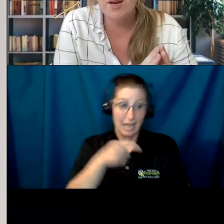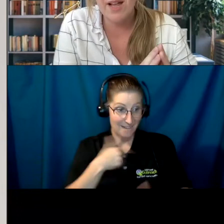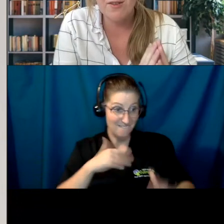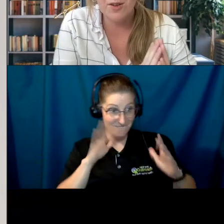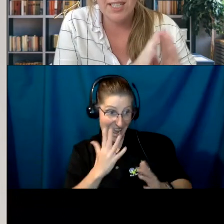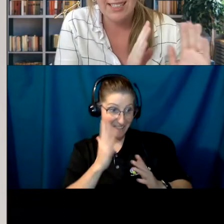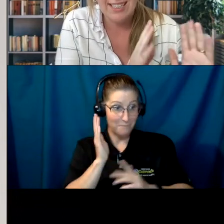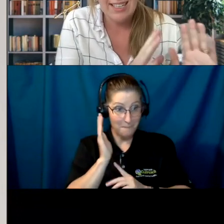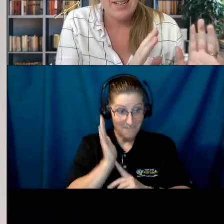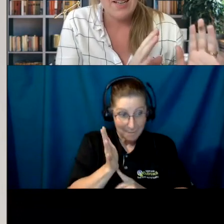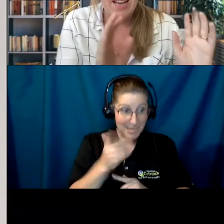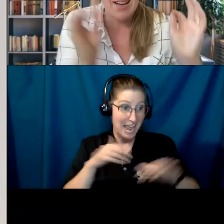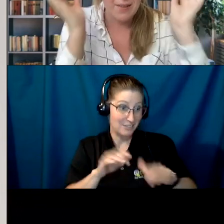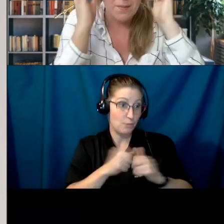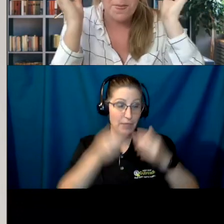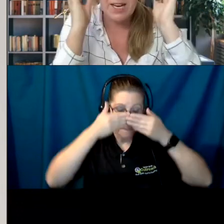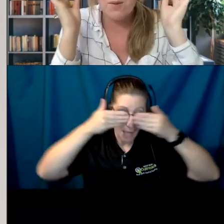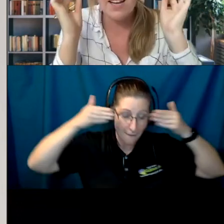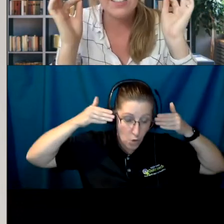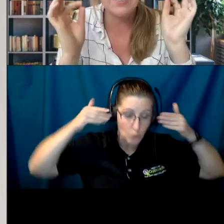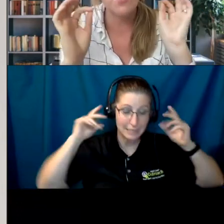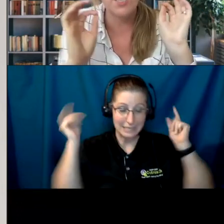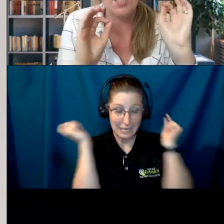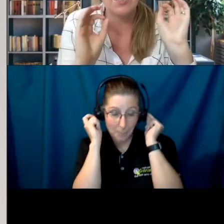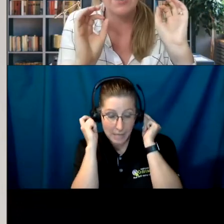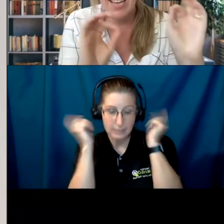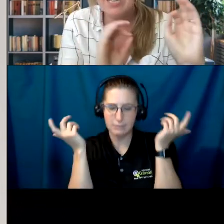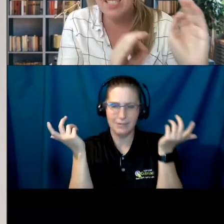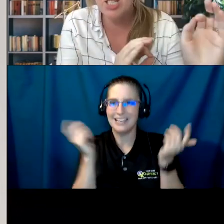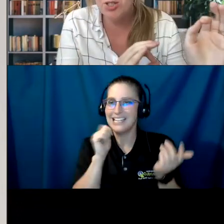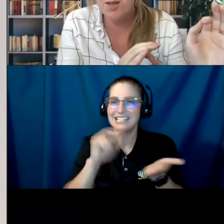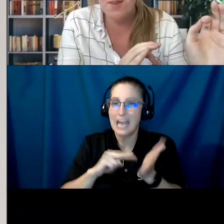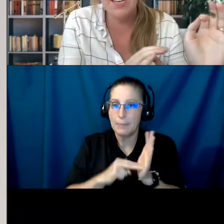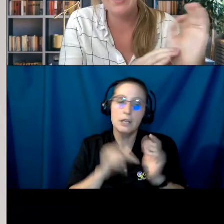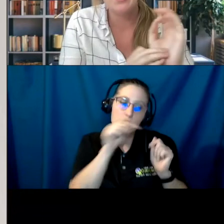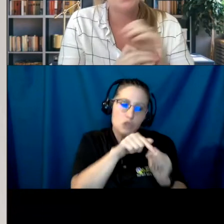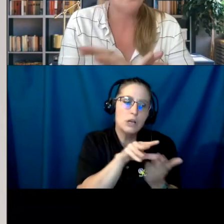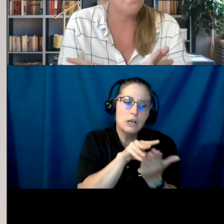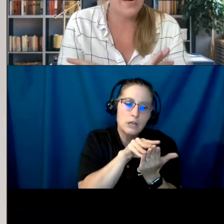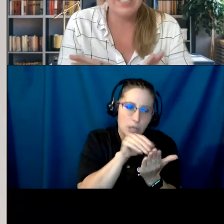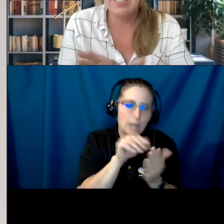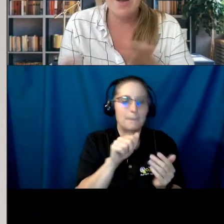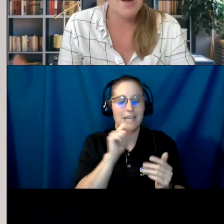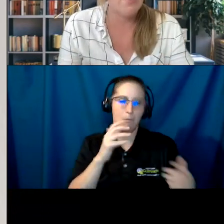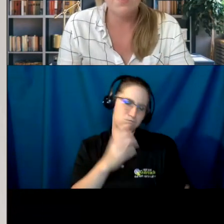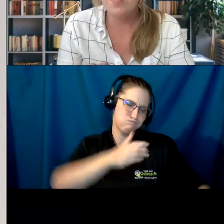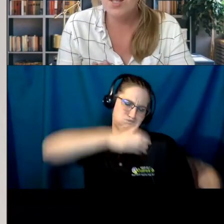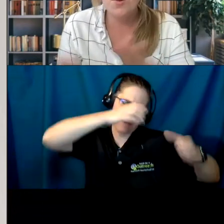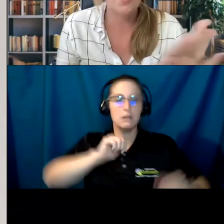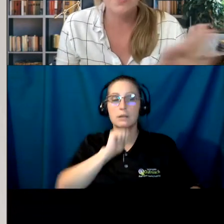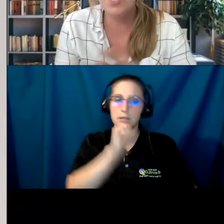a blindfold and earplugs which can teach you something. But it's not, you aren't you do